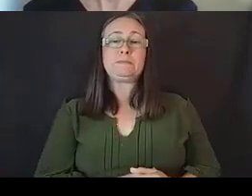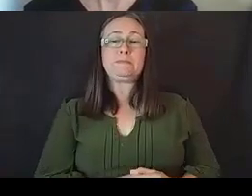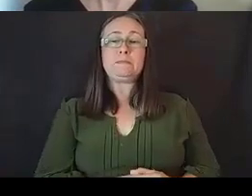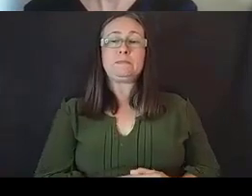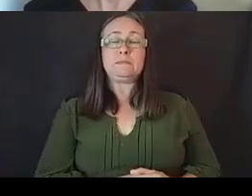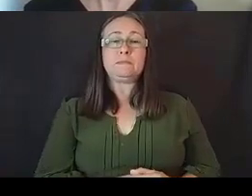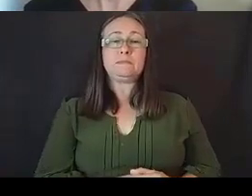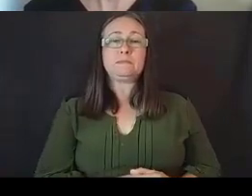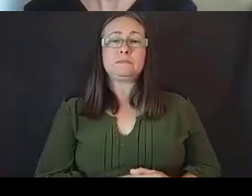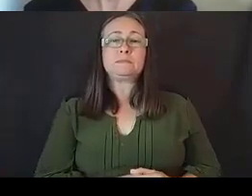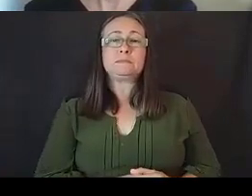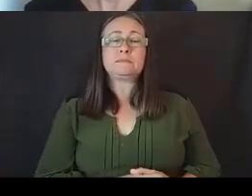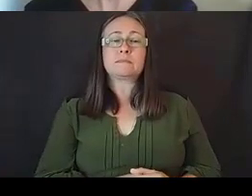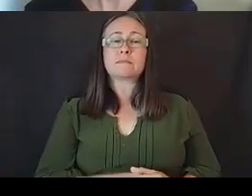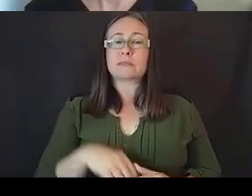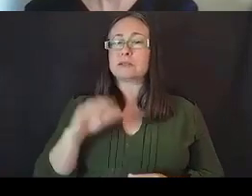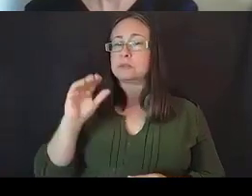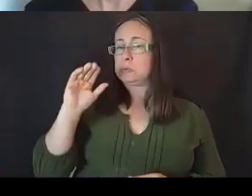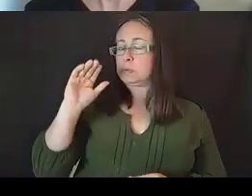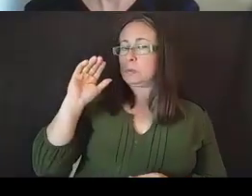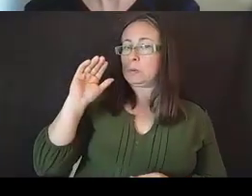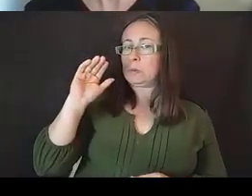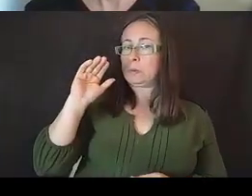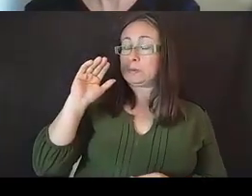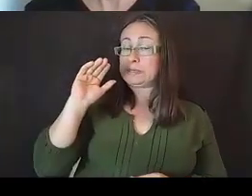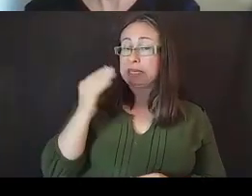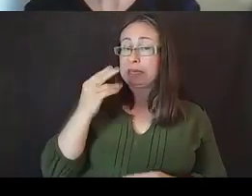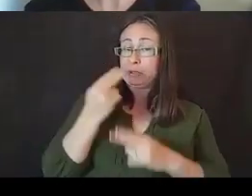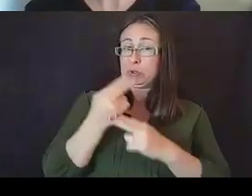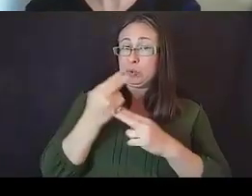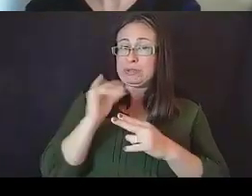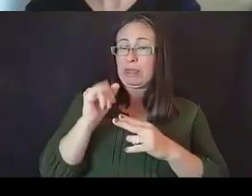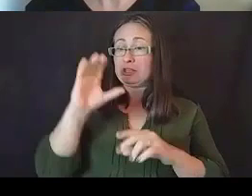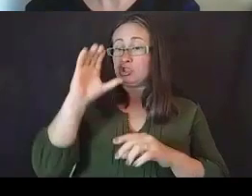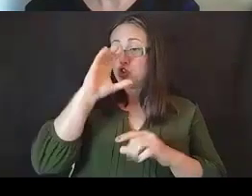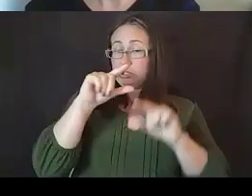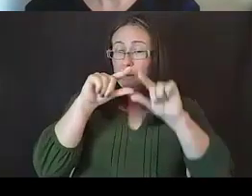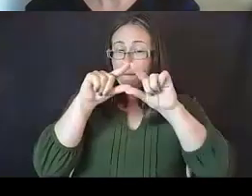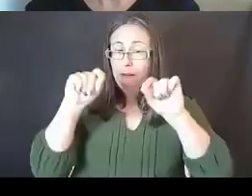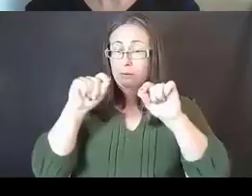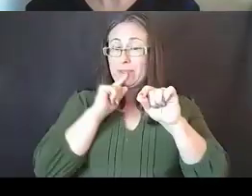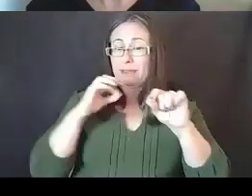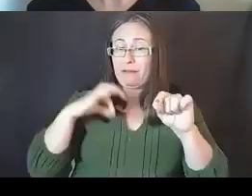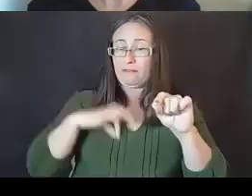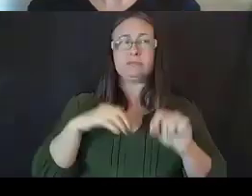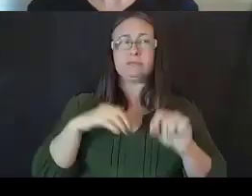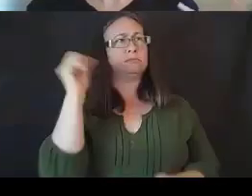Megan Columbus: So it looks like using that search box is really helpful when trying to find a ... Cindy Danielson: Absolutely, there's no need to remember